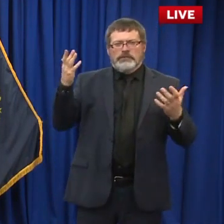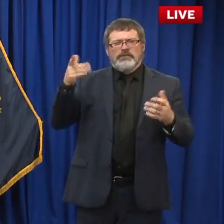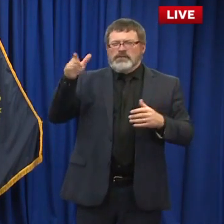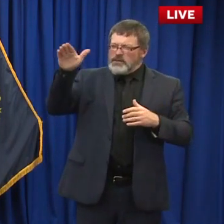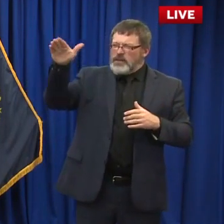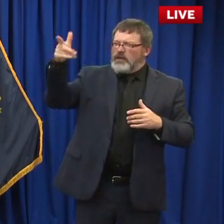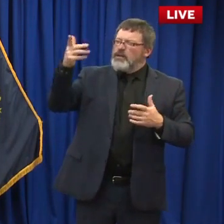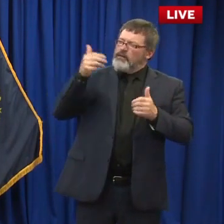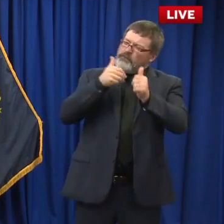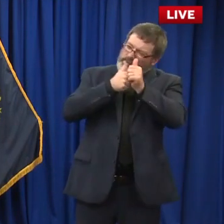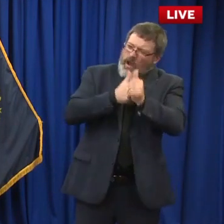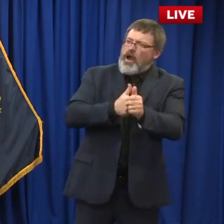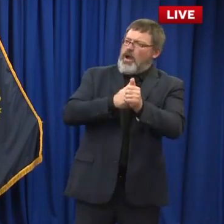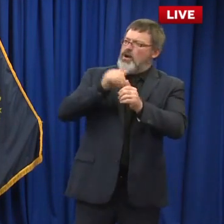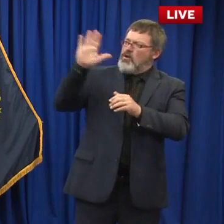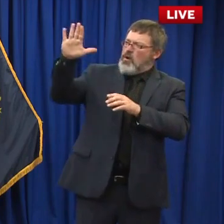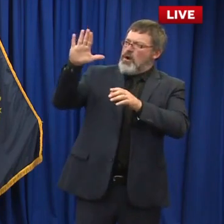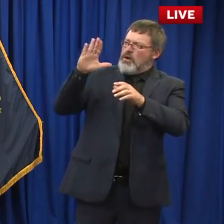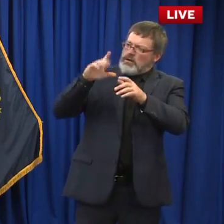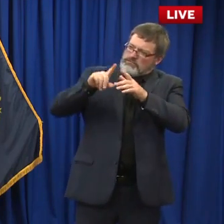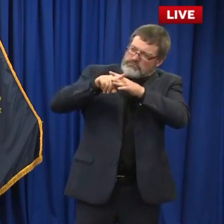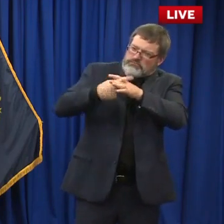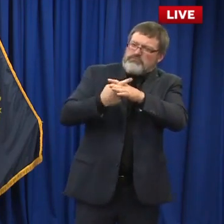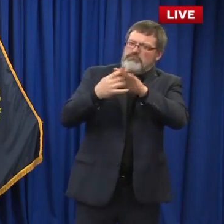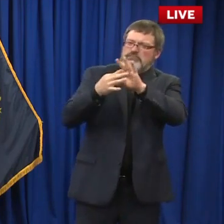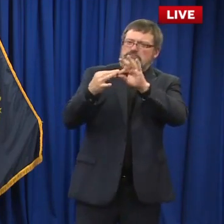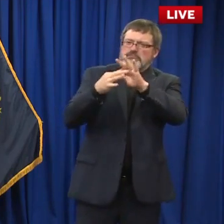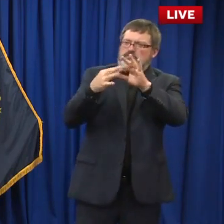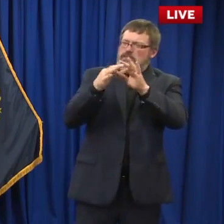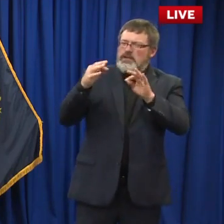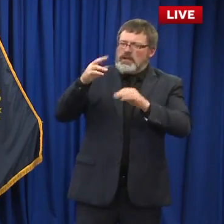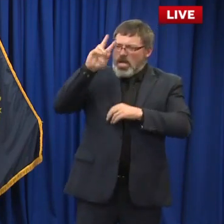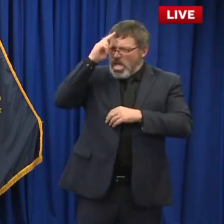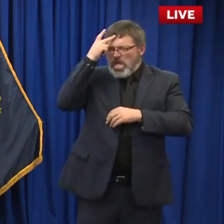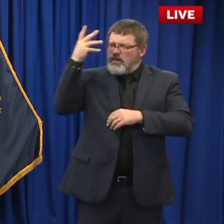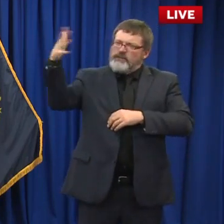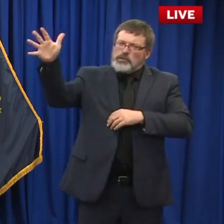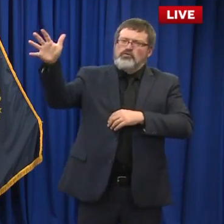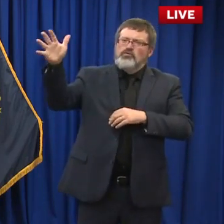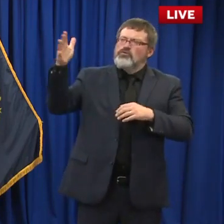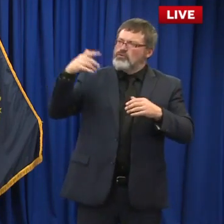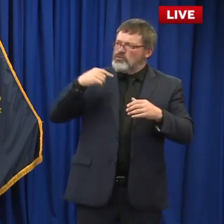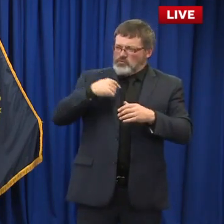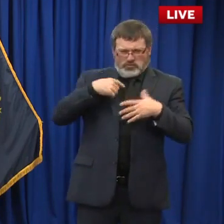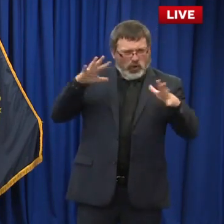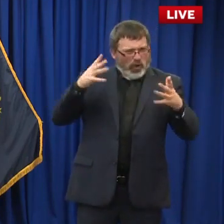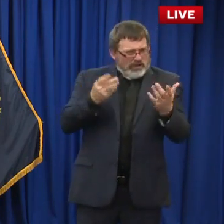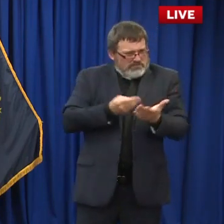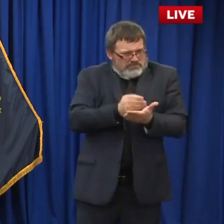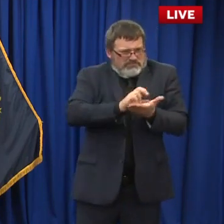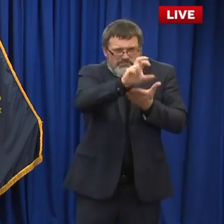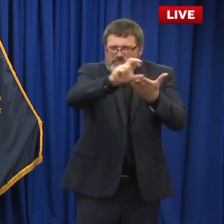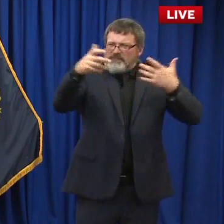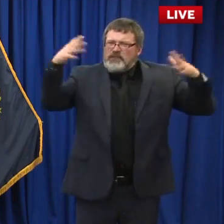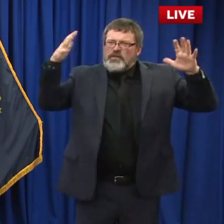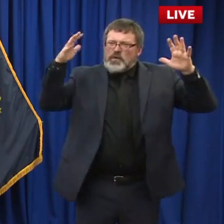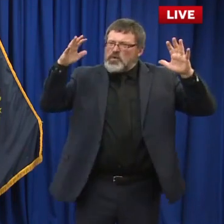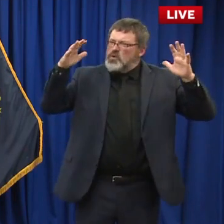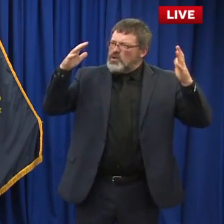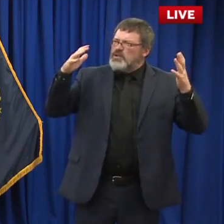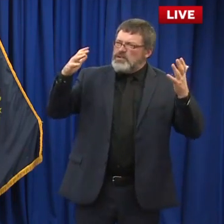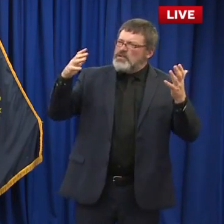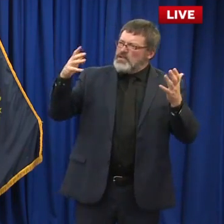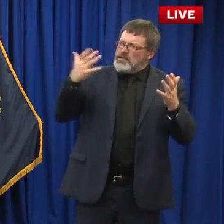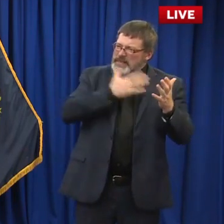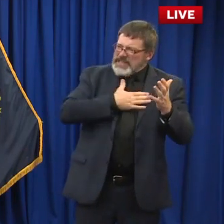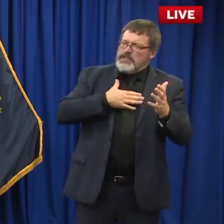THEY HAVE TO MAKE SOME VERY, VERY TOUGH DECISIONS, BUT FROM THE GOVERNOR'S POINT OF VIEW, AGAIN, WE ACTED VERY QUICKLY, WE HAD A GREAT TEAM HERE AT GOPHER.